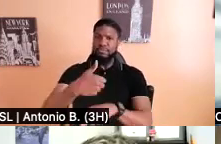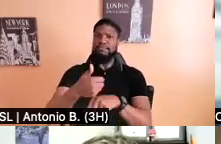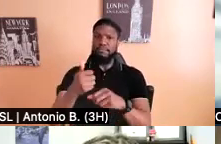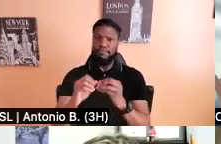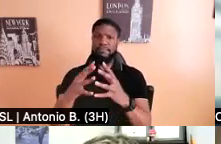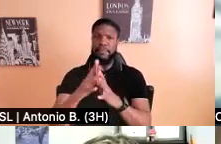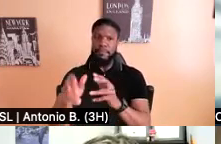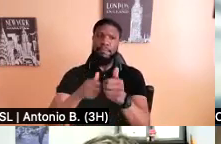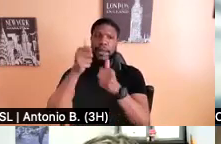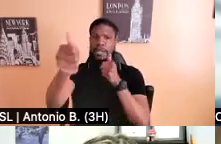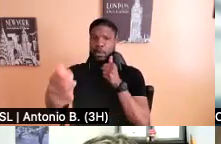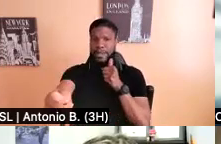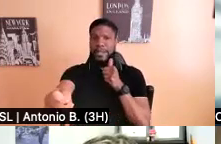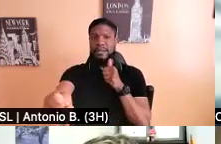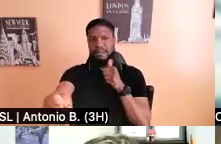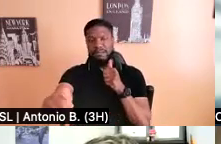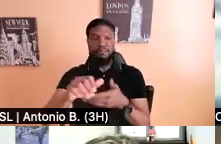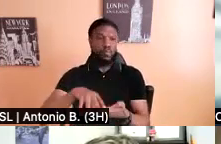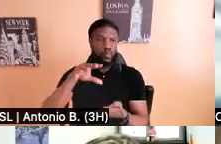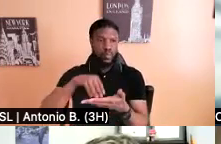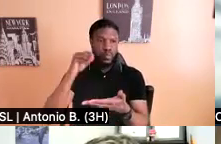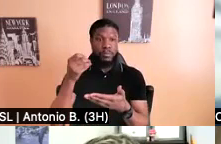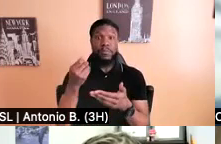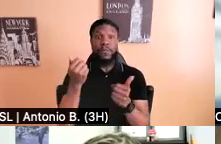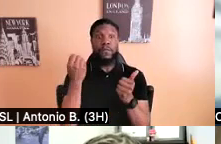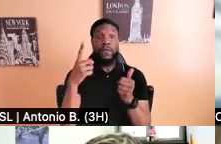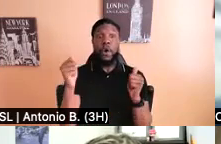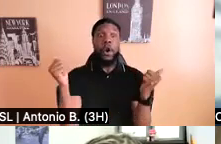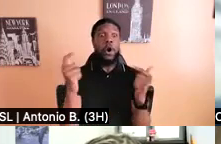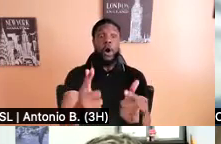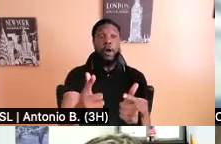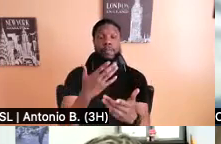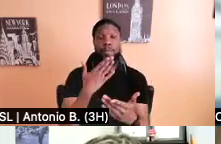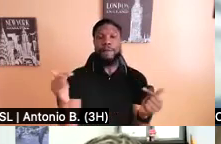And for everybody: thank you for attending, as well: for attending today's webinar.